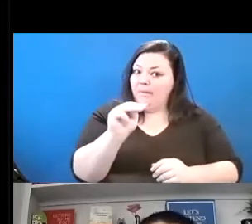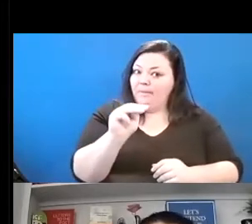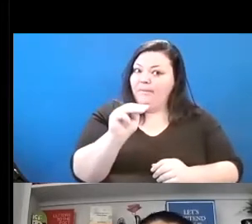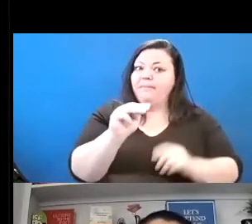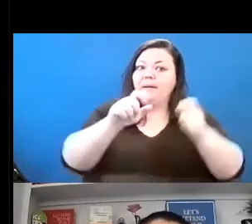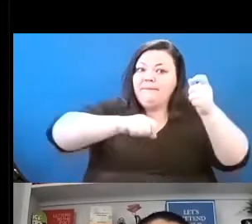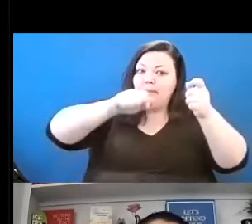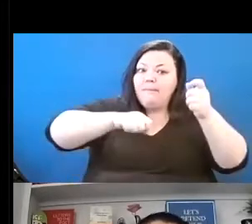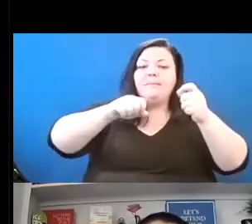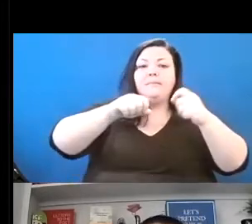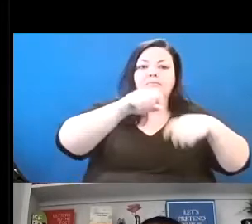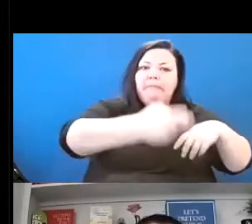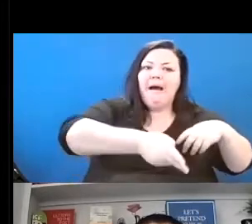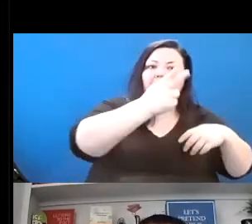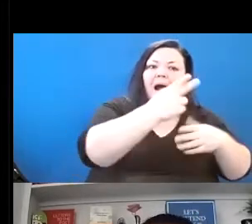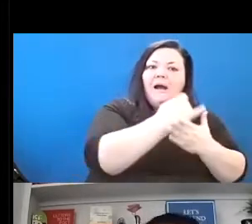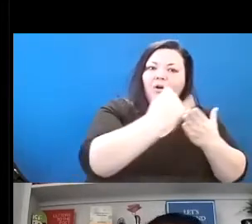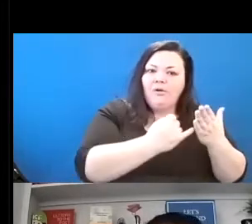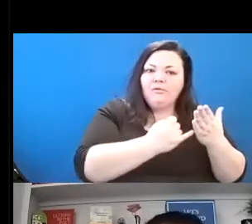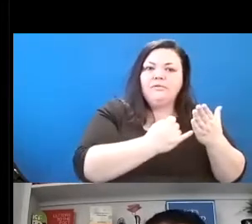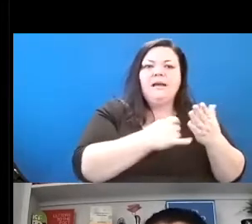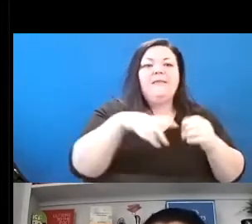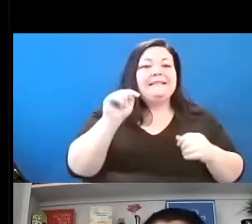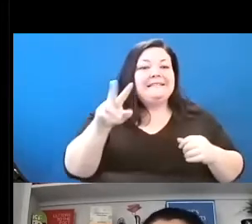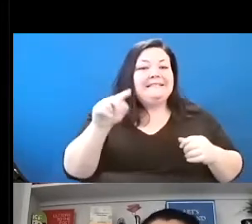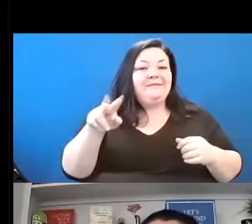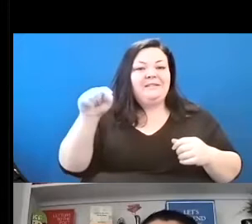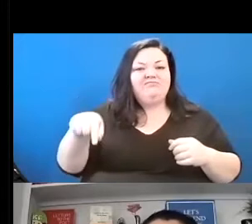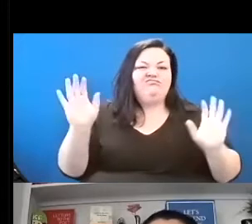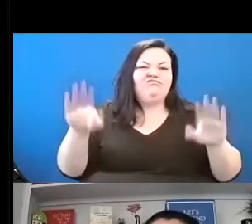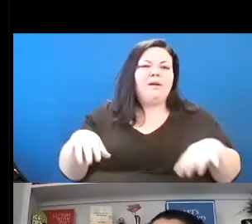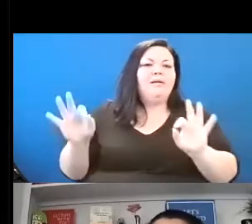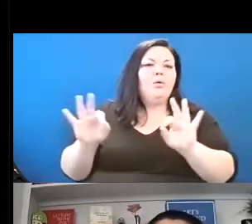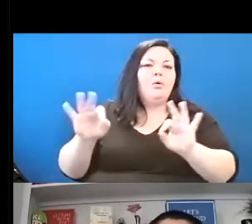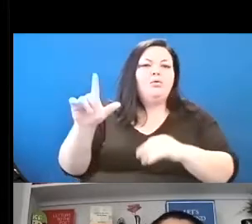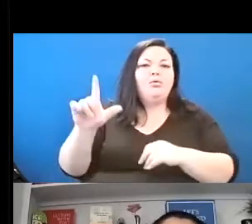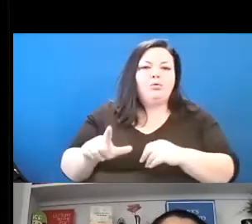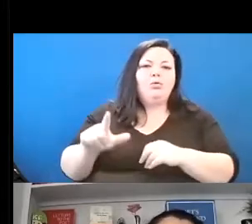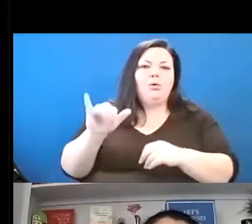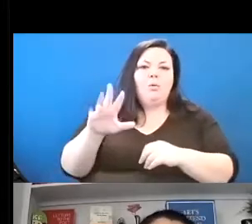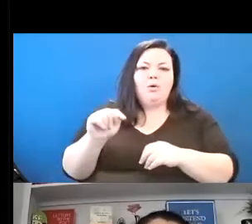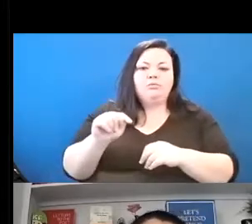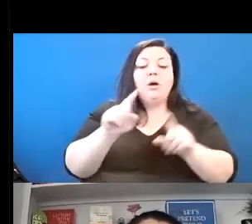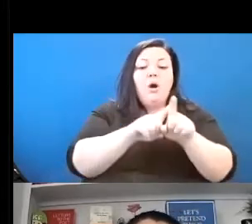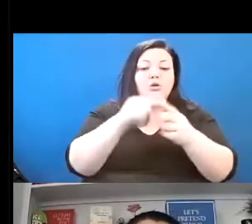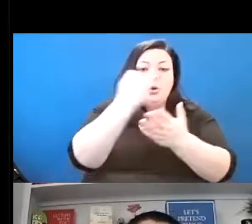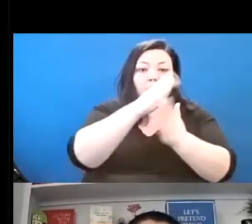high art and then television is considered low art we'll also see paintings are considered high art